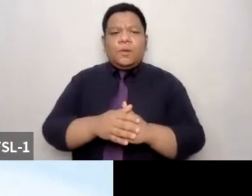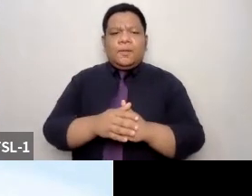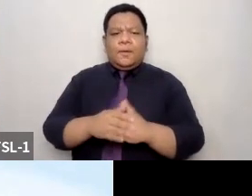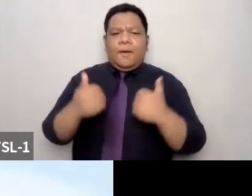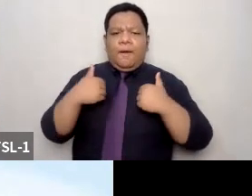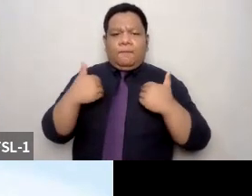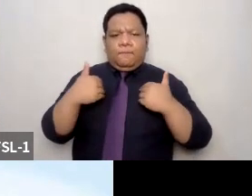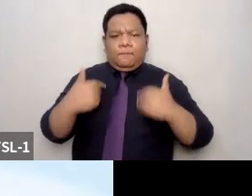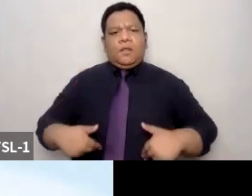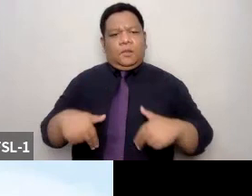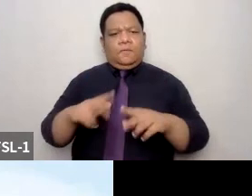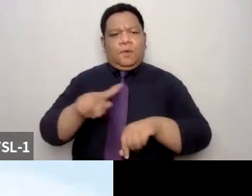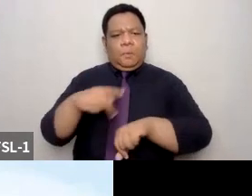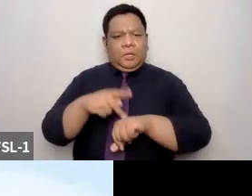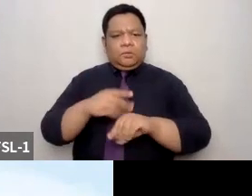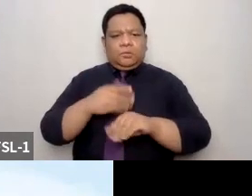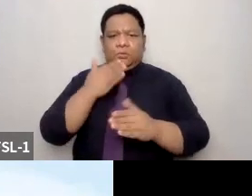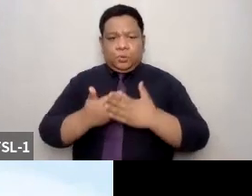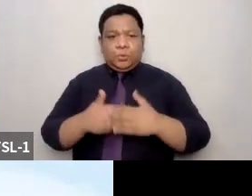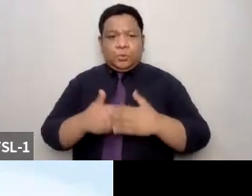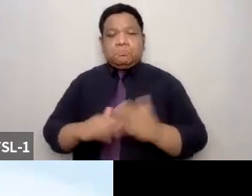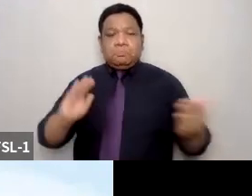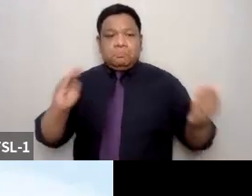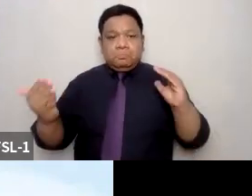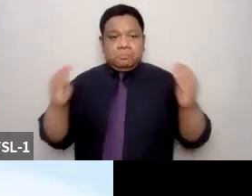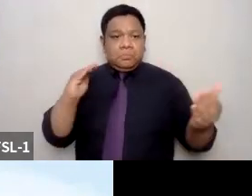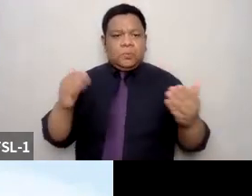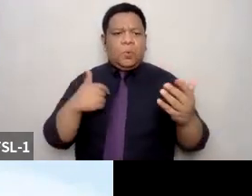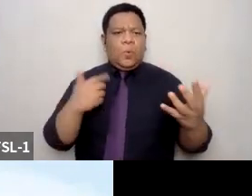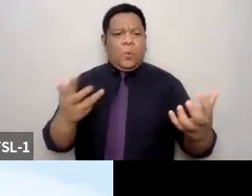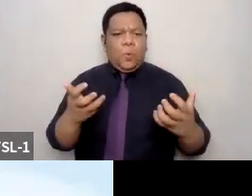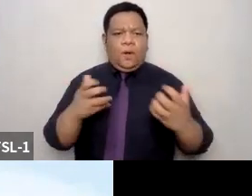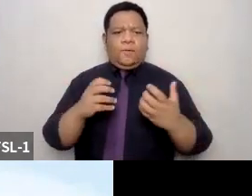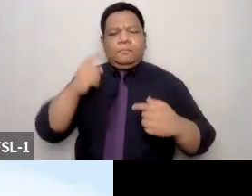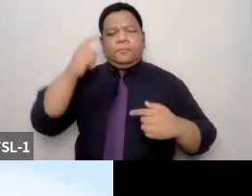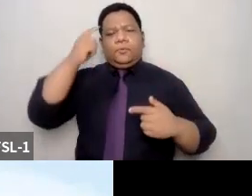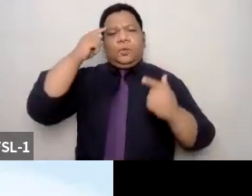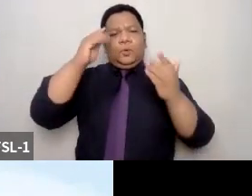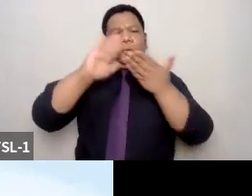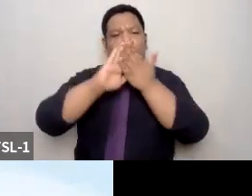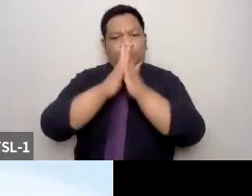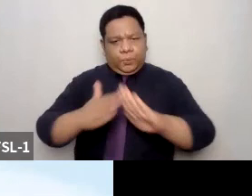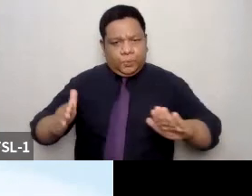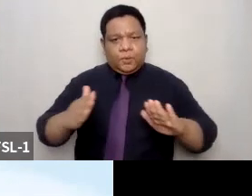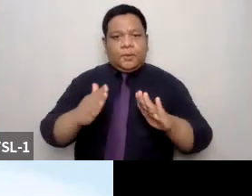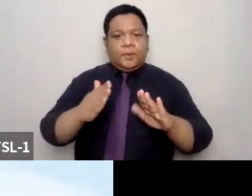And the analysis was that there is a longing for peace of mind and we want to shift from learned helplessness to hope.